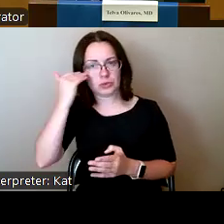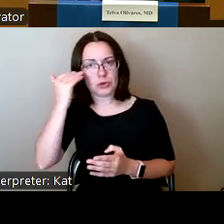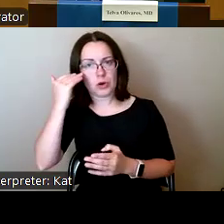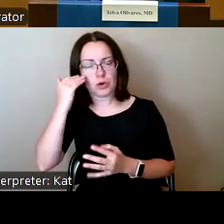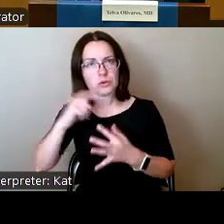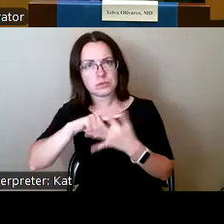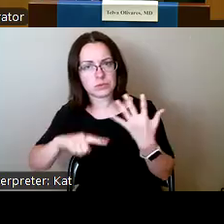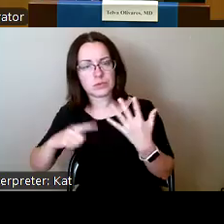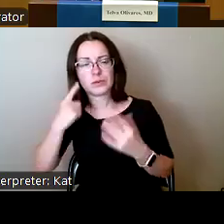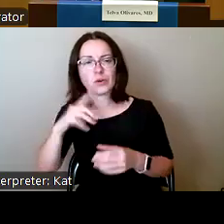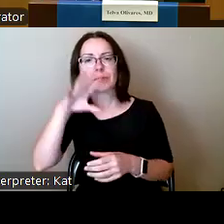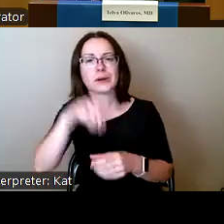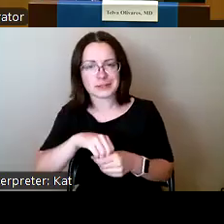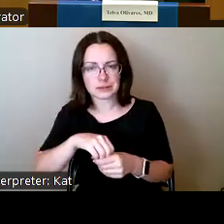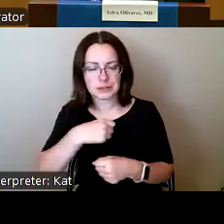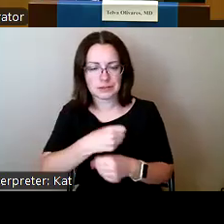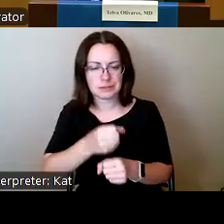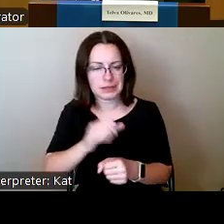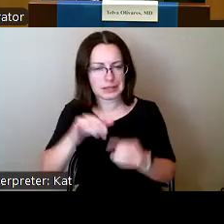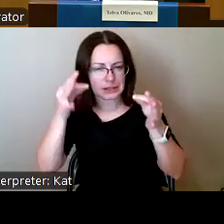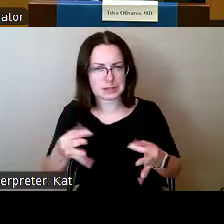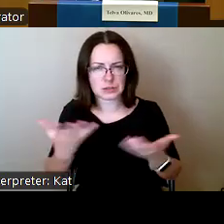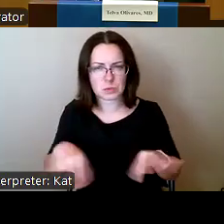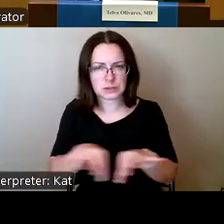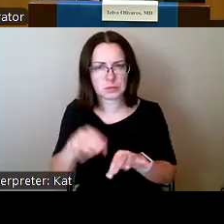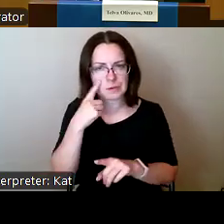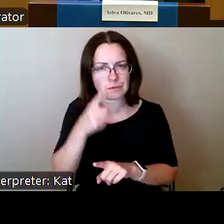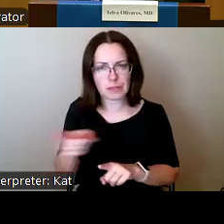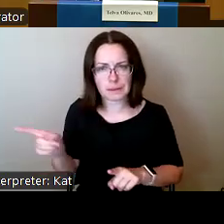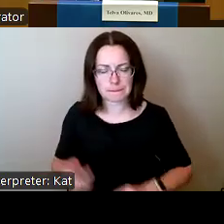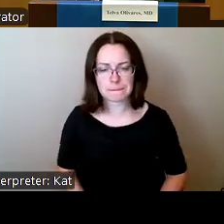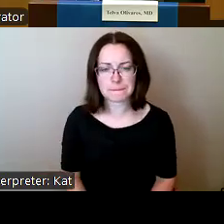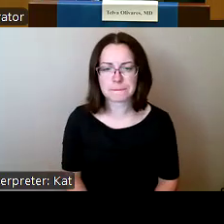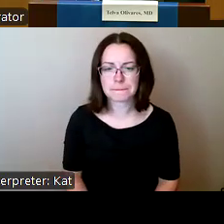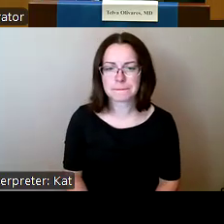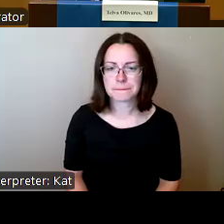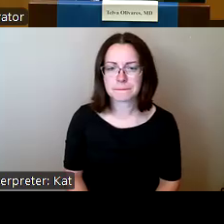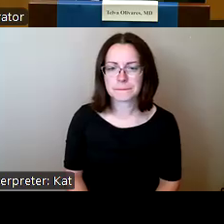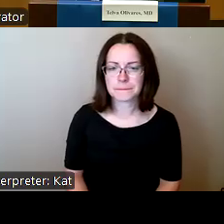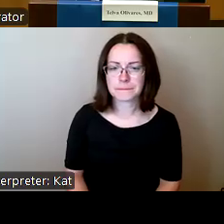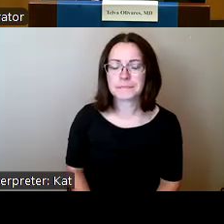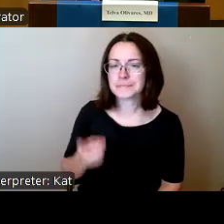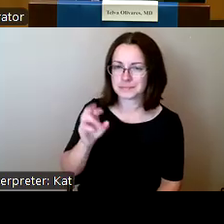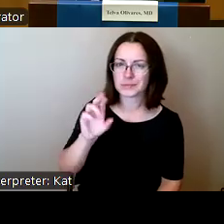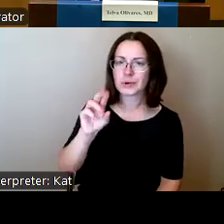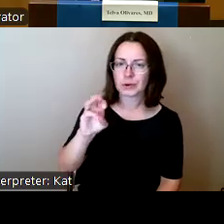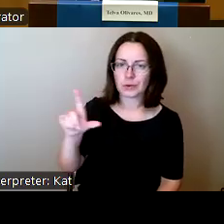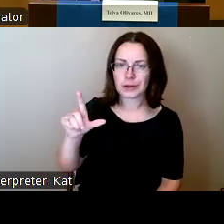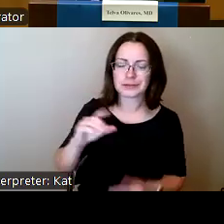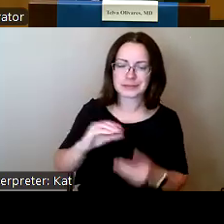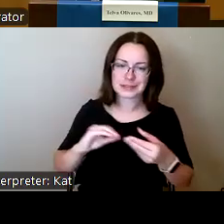participate in making this decision? Yeah, thank you Tela. Um well first of all I'm I'm speaking to